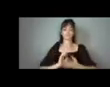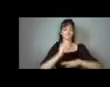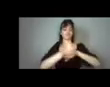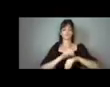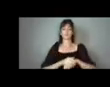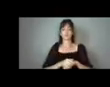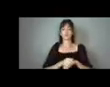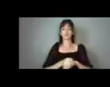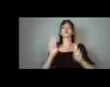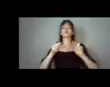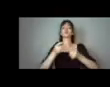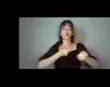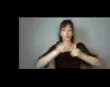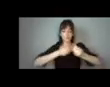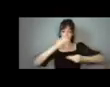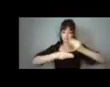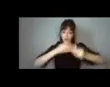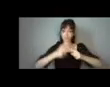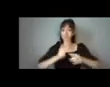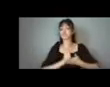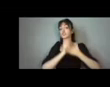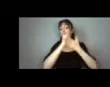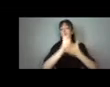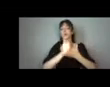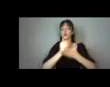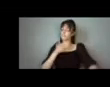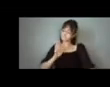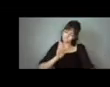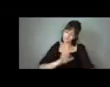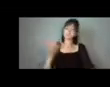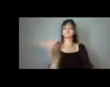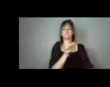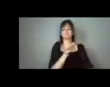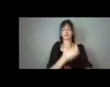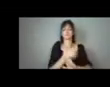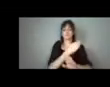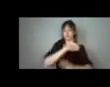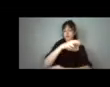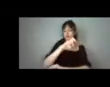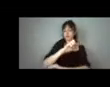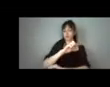processes and support measures must be put in place before then and Áine Flynn, the director